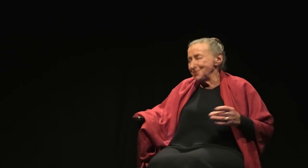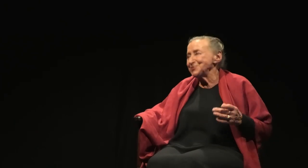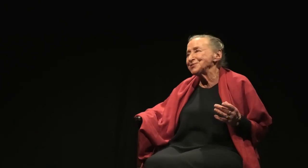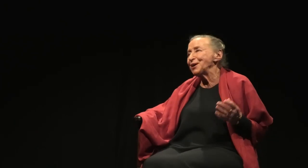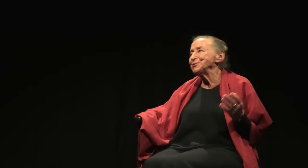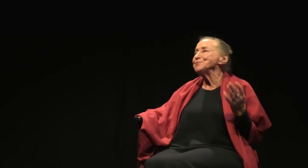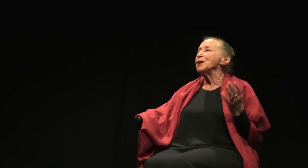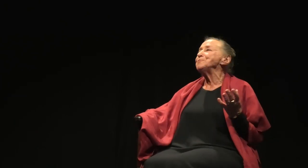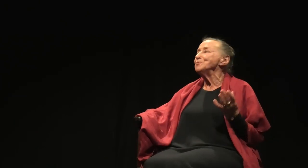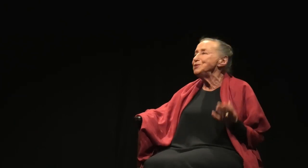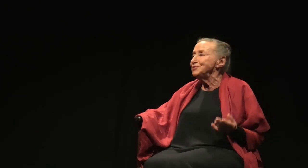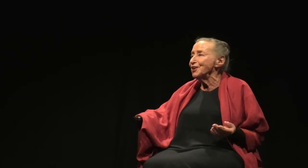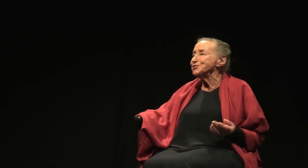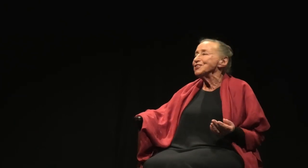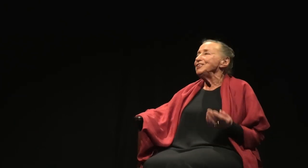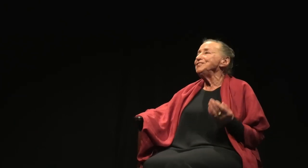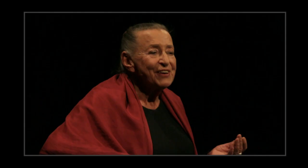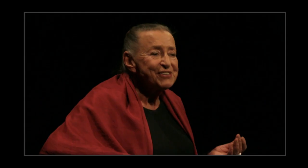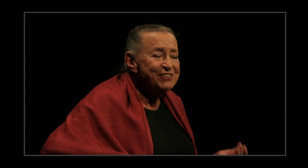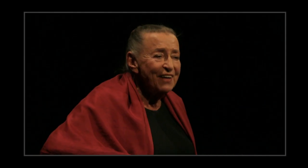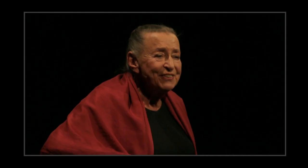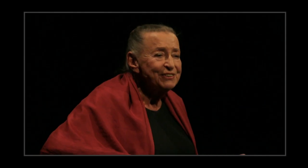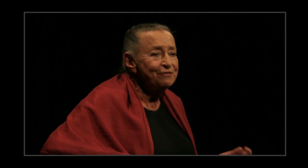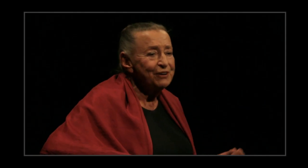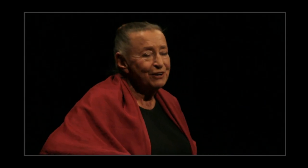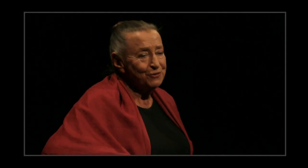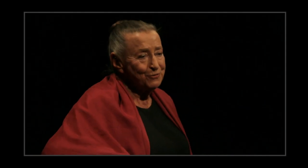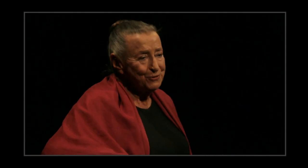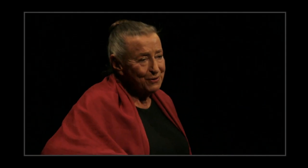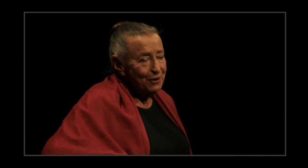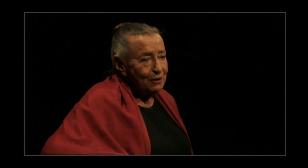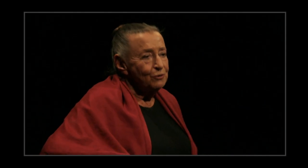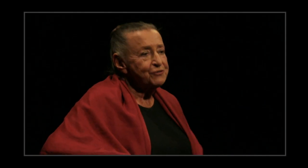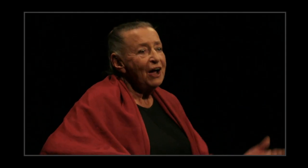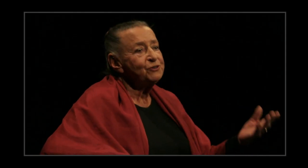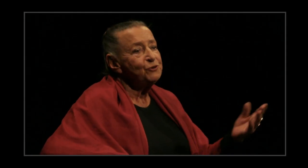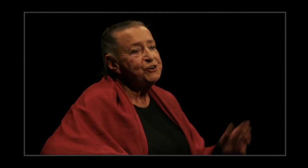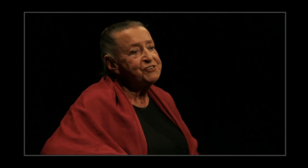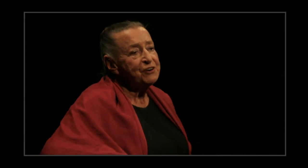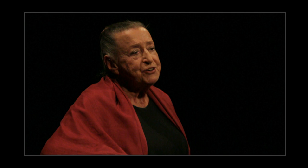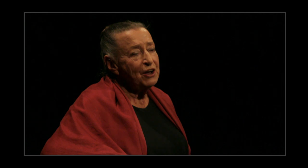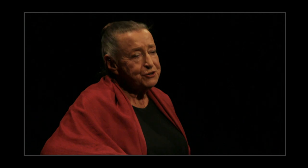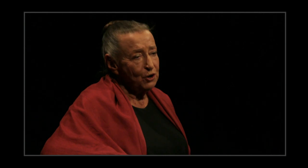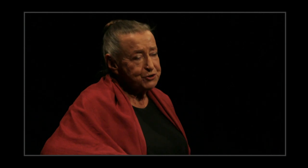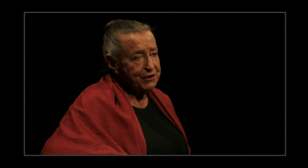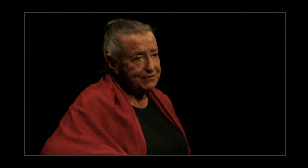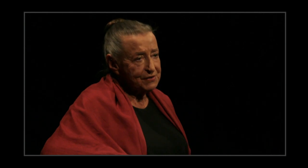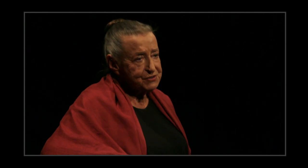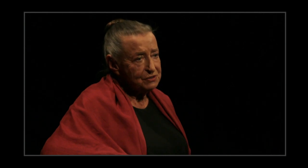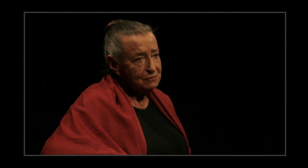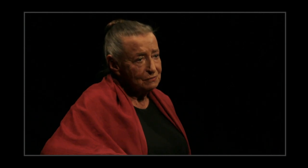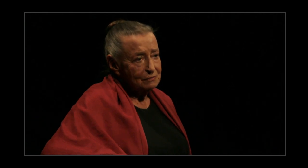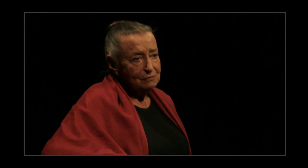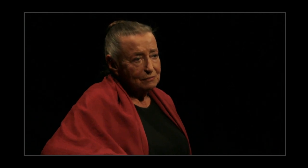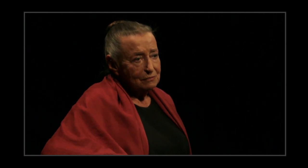you've quite forgotten your age and rank. Today you turn thirteen, let's not forget.